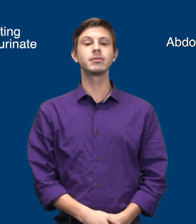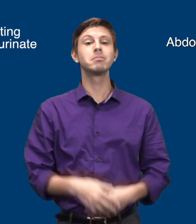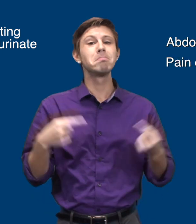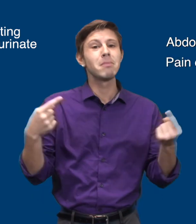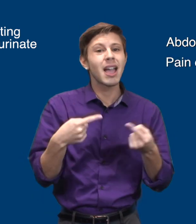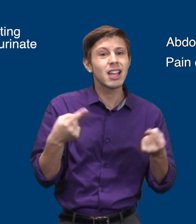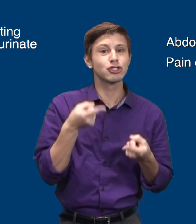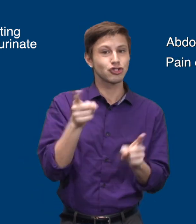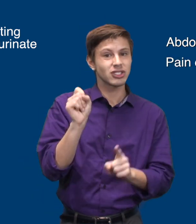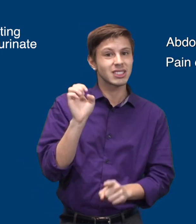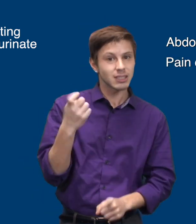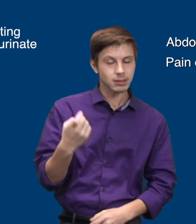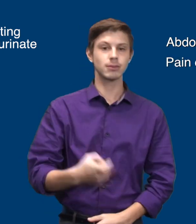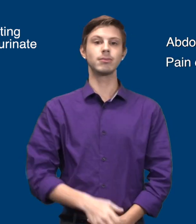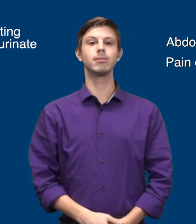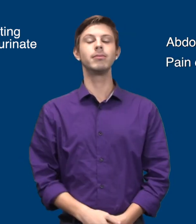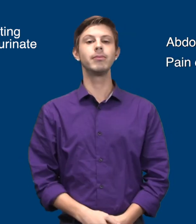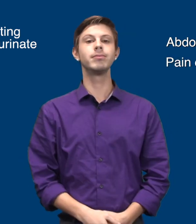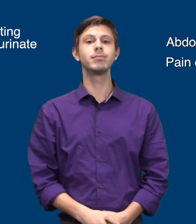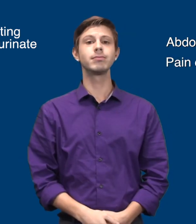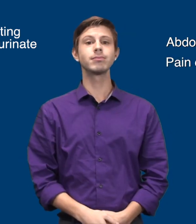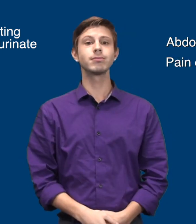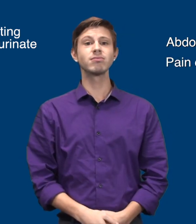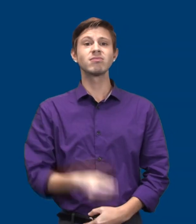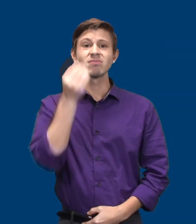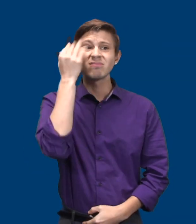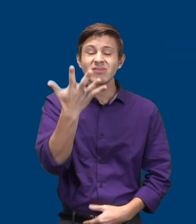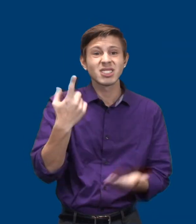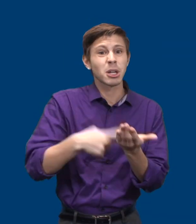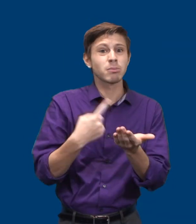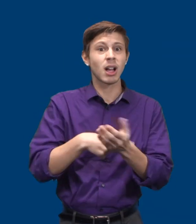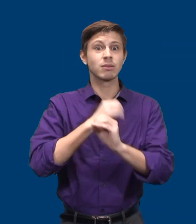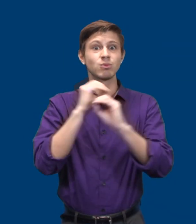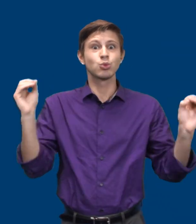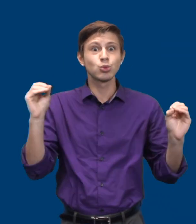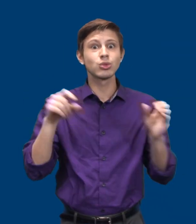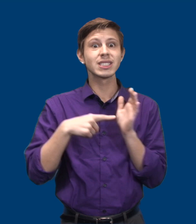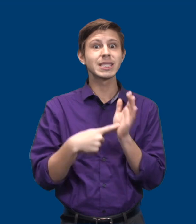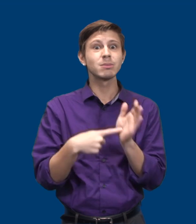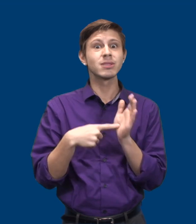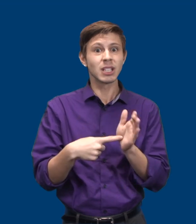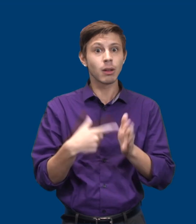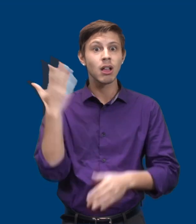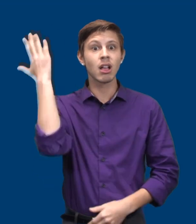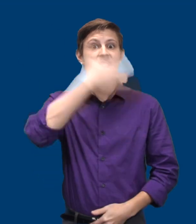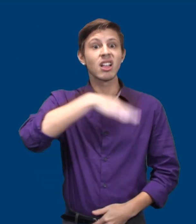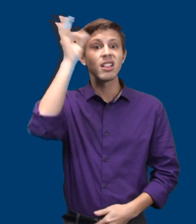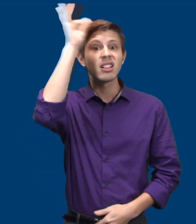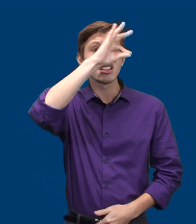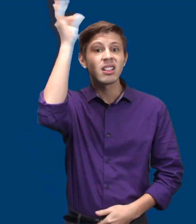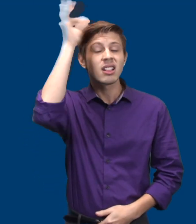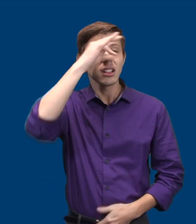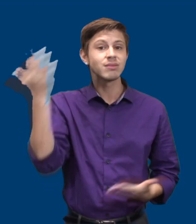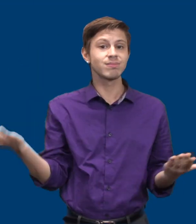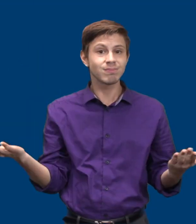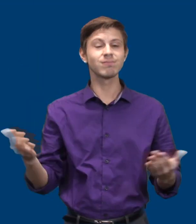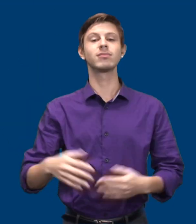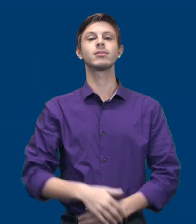or pain when having sex. Sometimes people do not experience symptoms but have gonorrhea.